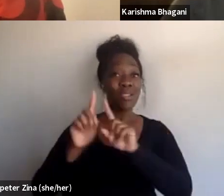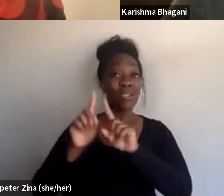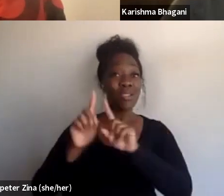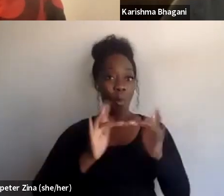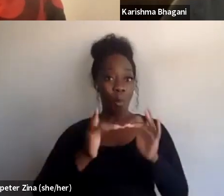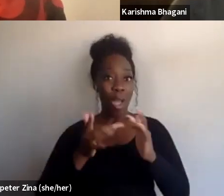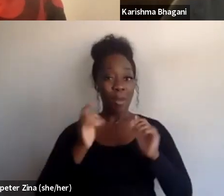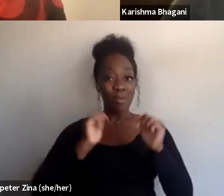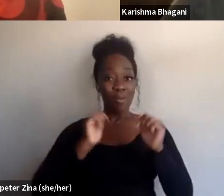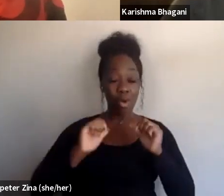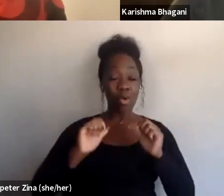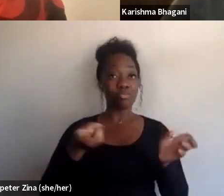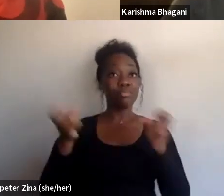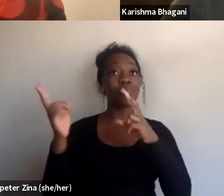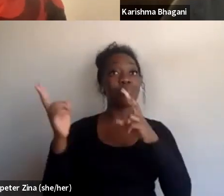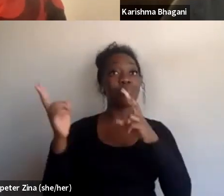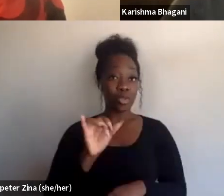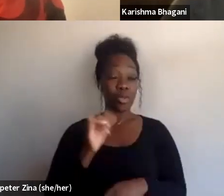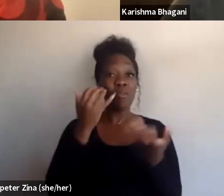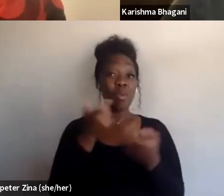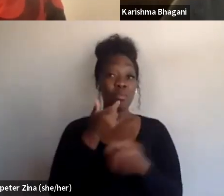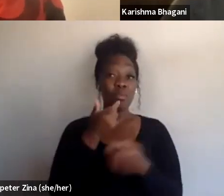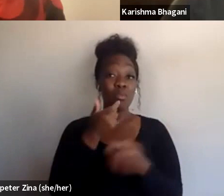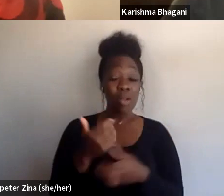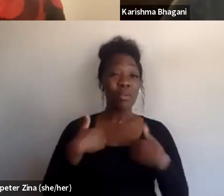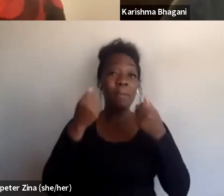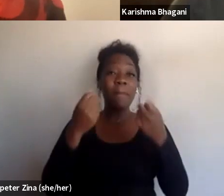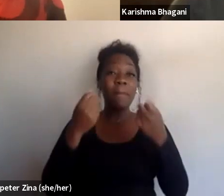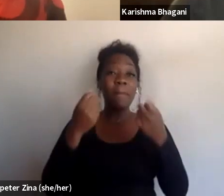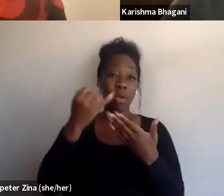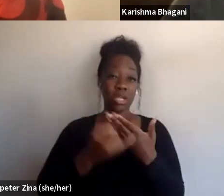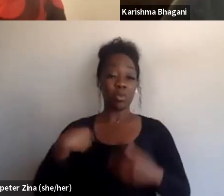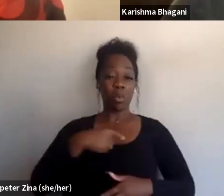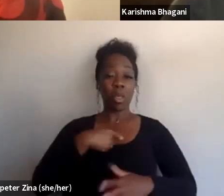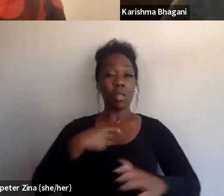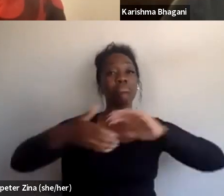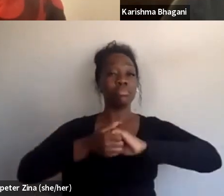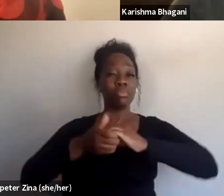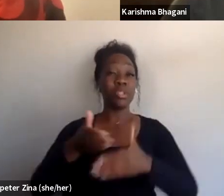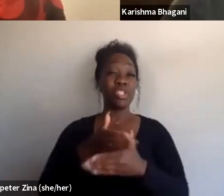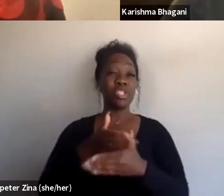So if you'd like to check those out we did a couple of collaborative projects that we shared with everybody there. So that might be a cool thing for you to check out